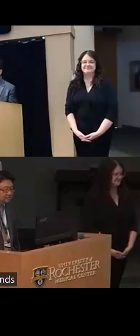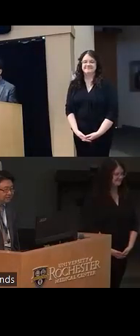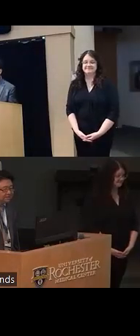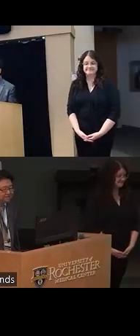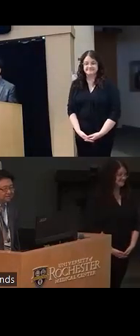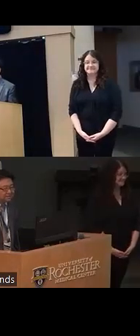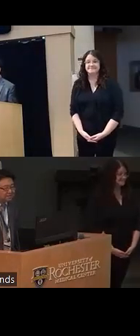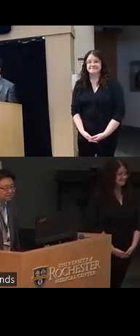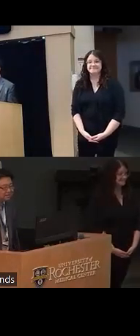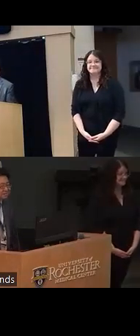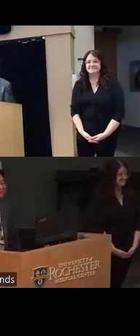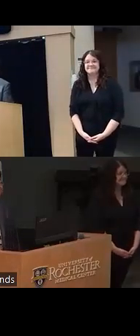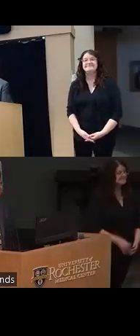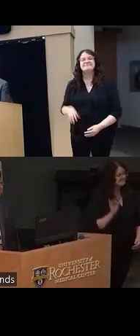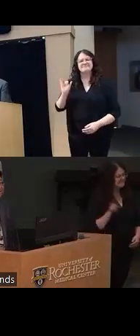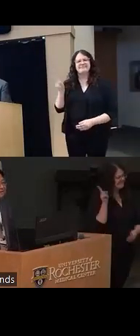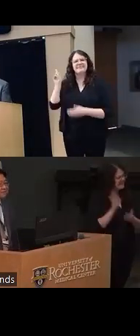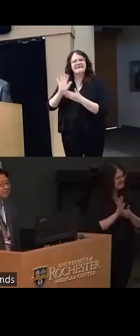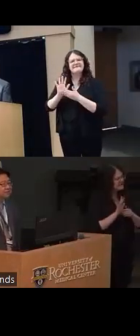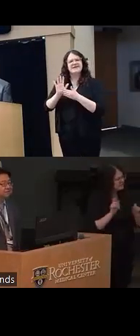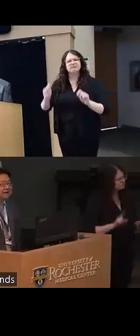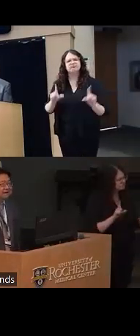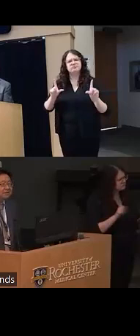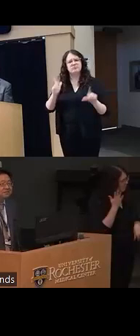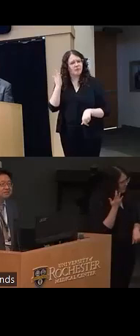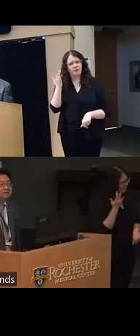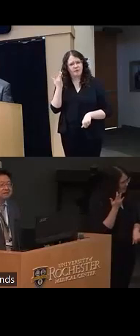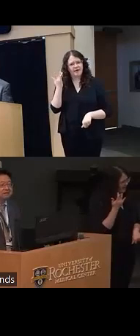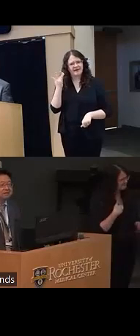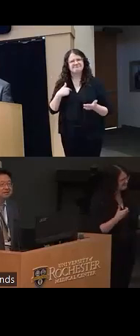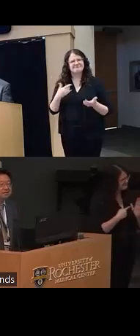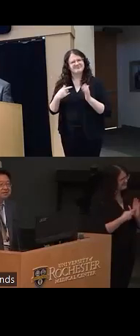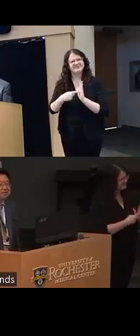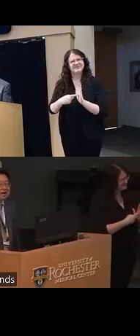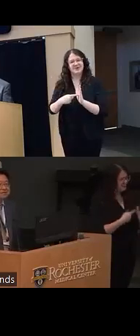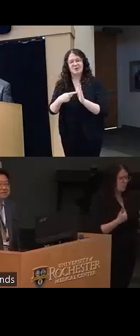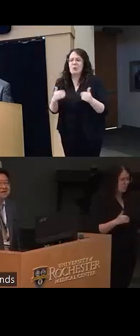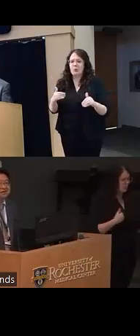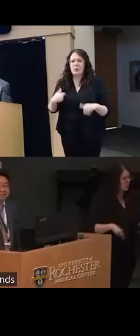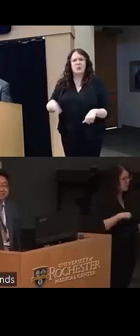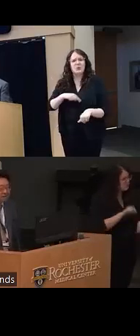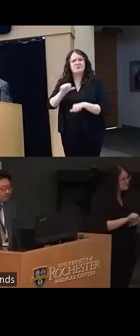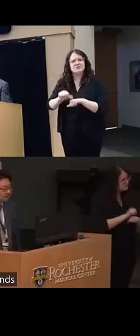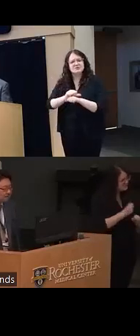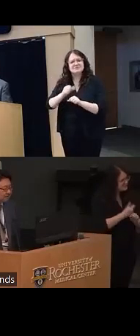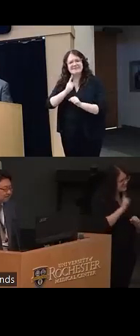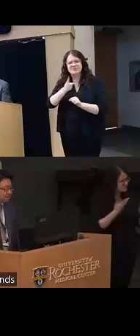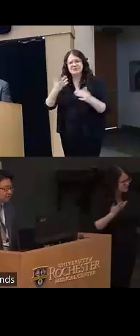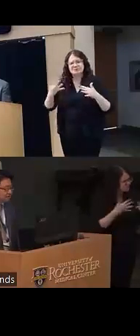but I'm showing this video as an example of how much we worked on Inauguration outside of the department it begins